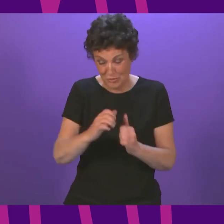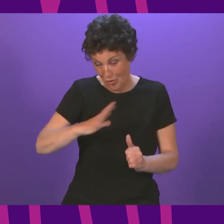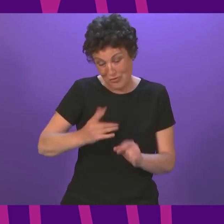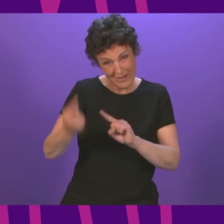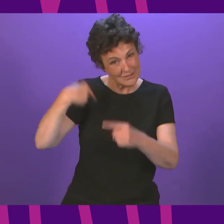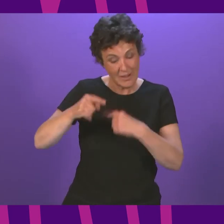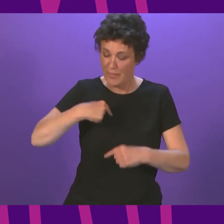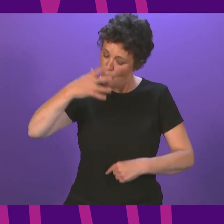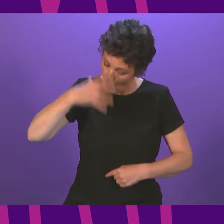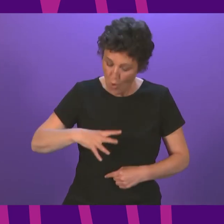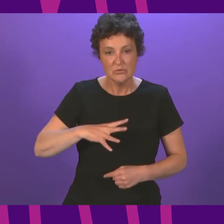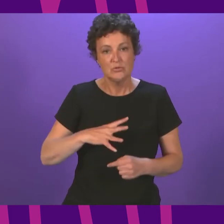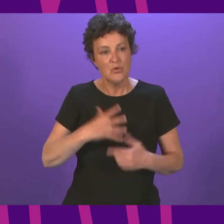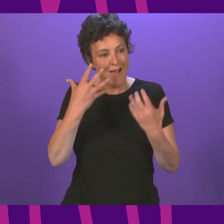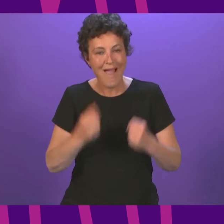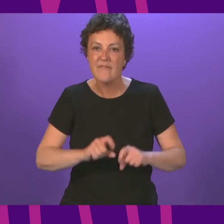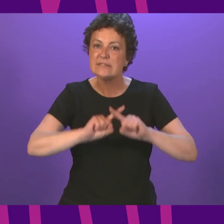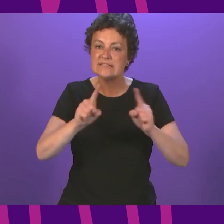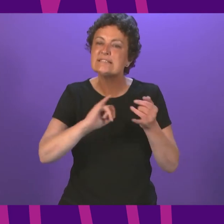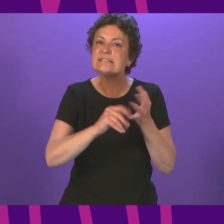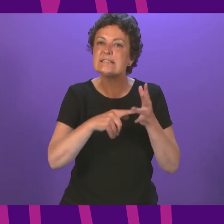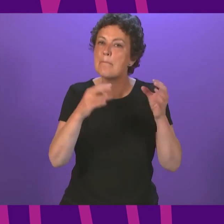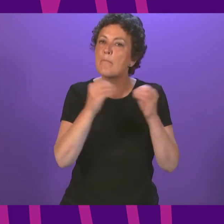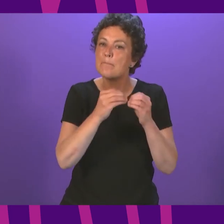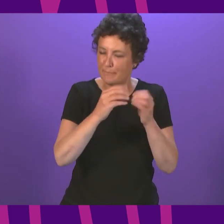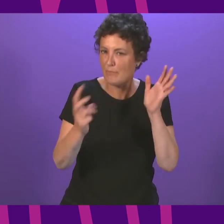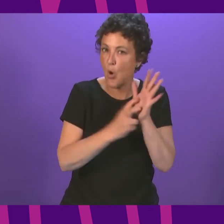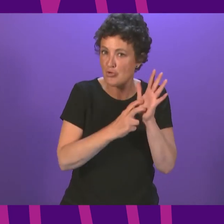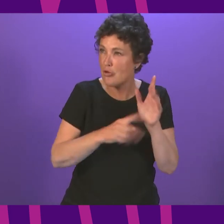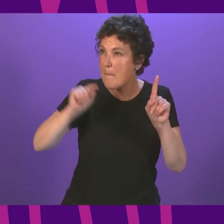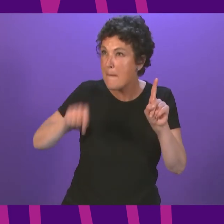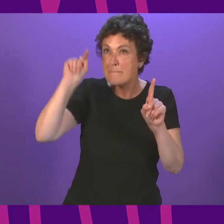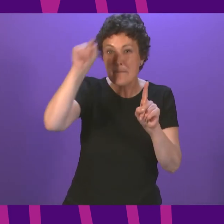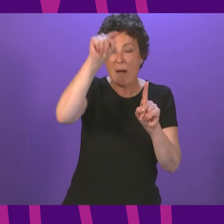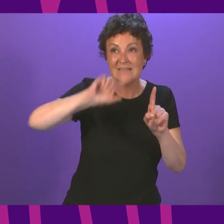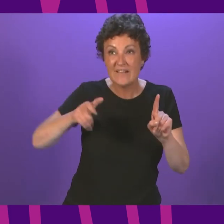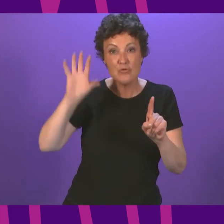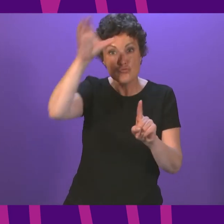a franchising system in every region of Scotland that will underpin a public bus service that is fit for purpose.